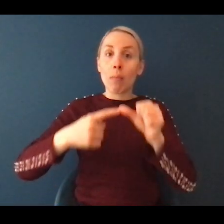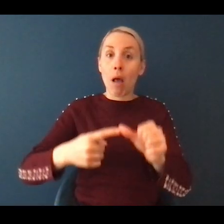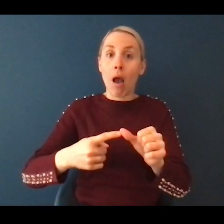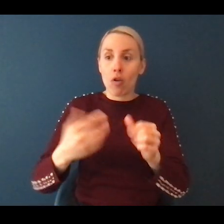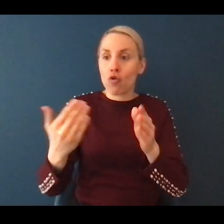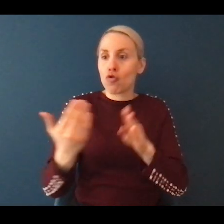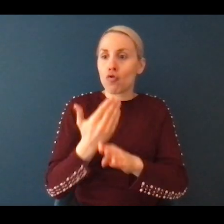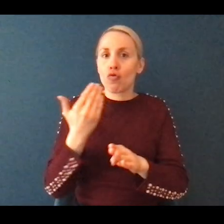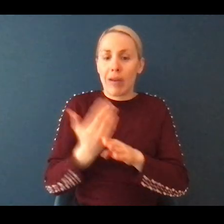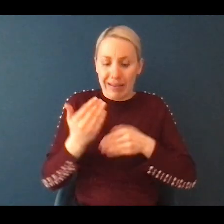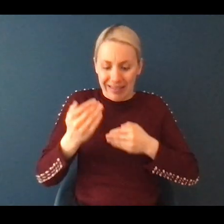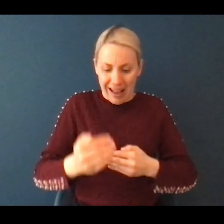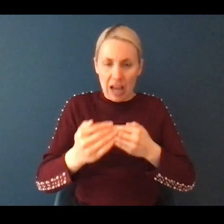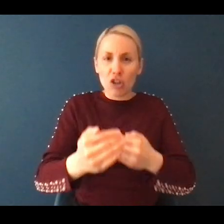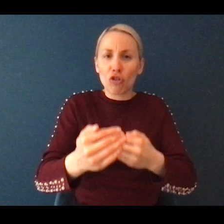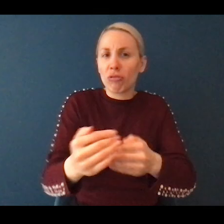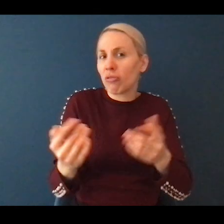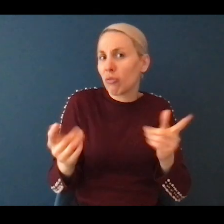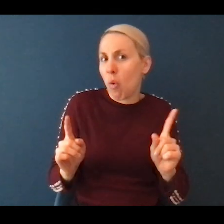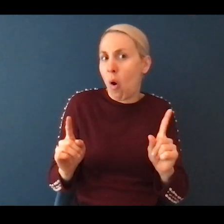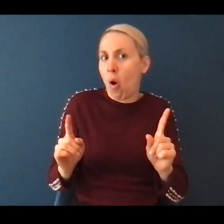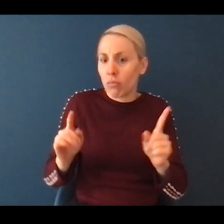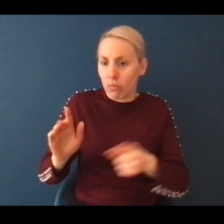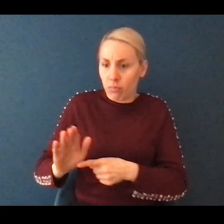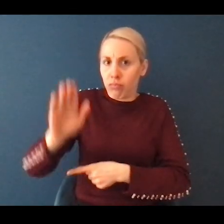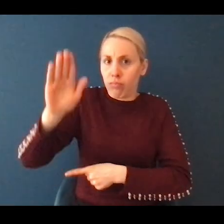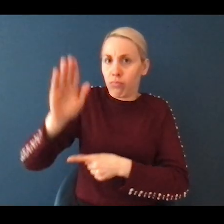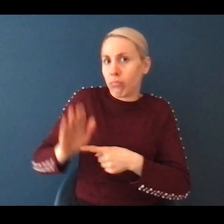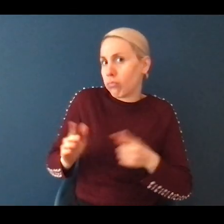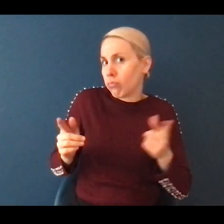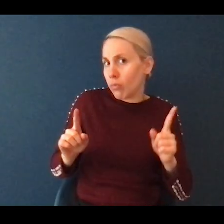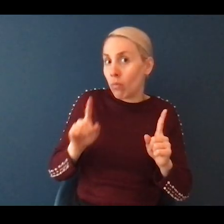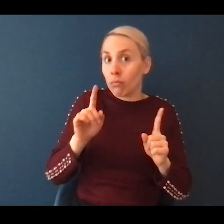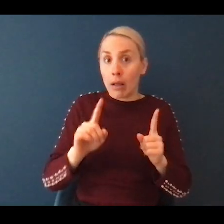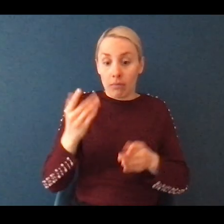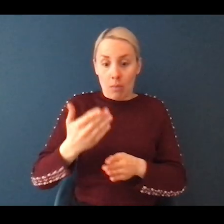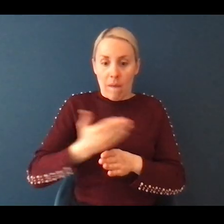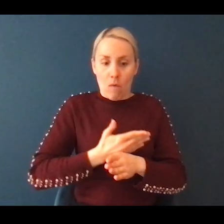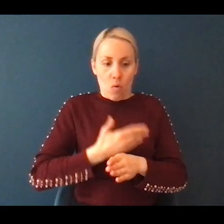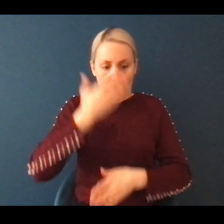and I guess how what your experience was prior to that how did you feel the awards were really